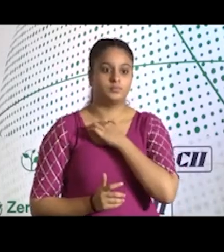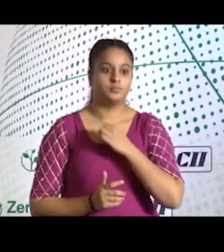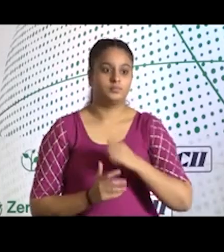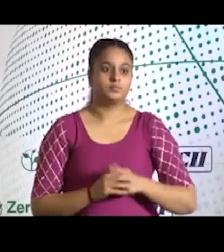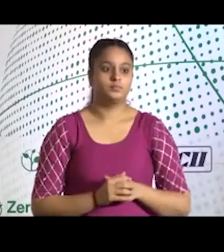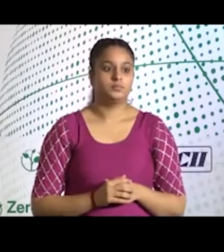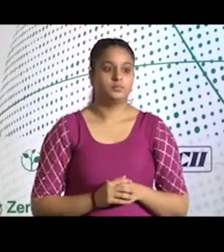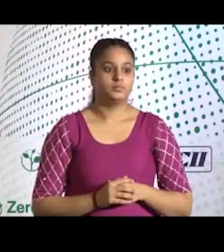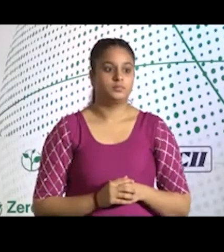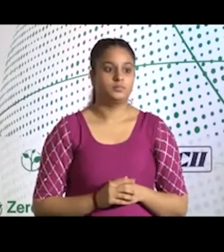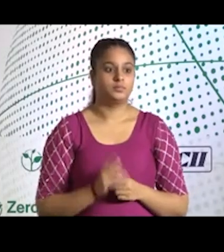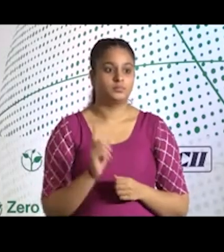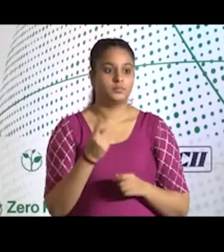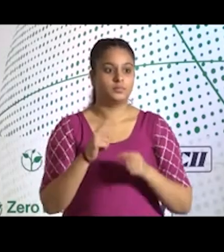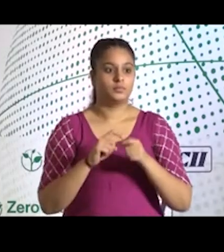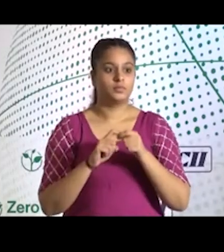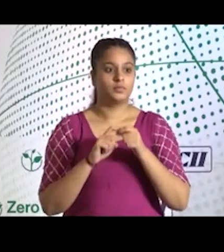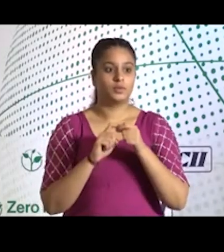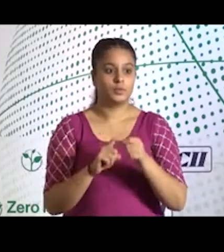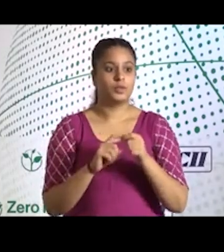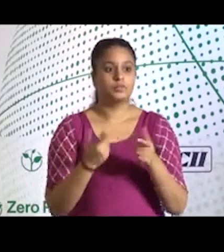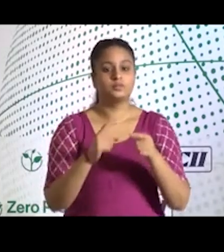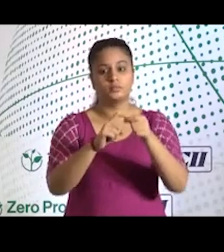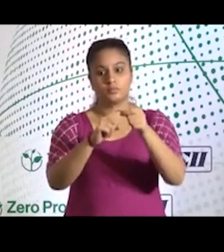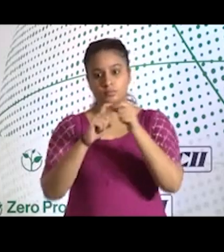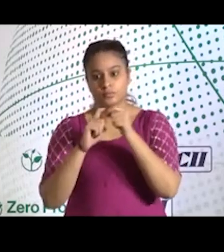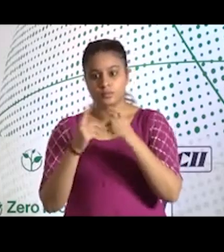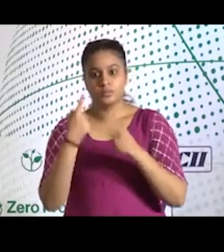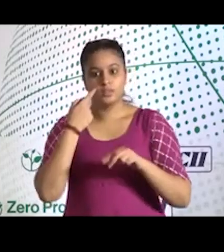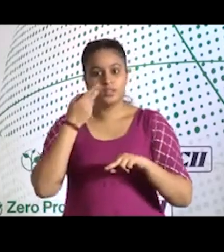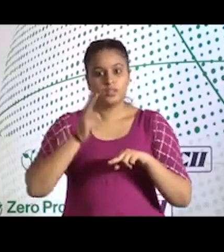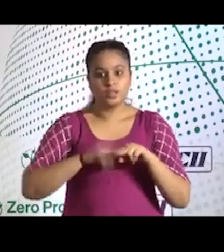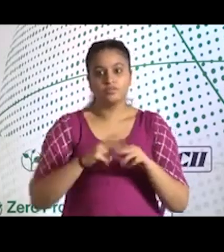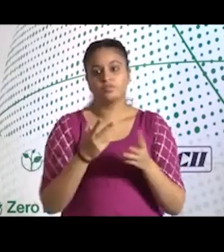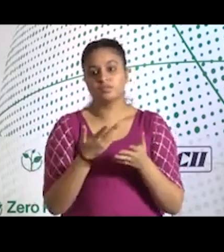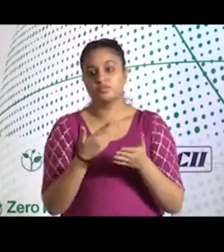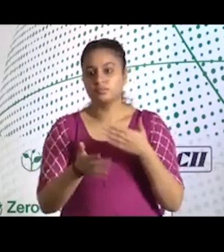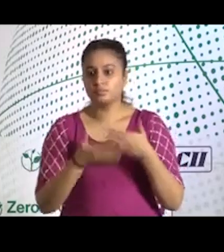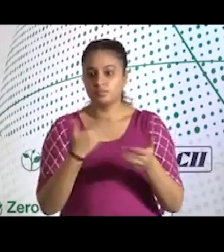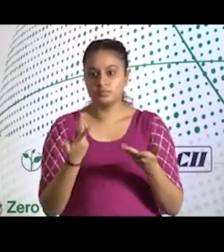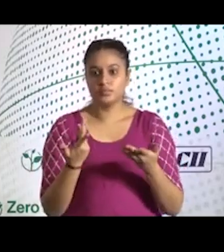Just one question from the audience, if any before we wrap up.